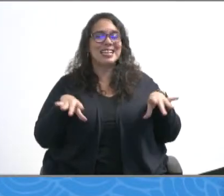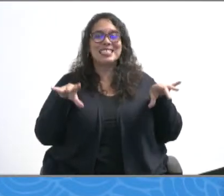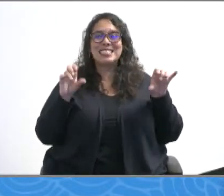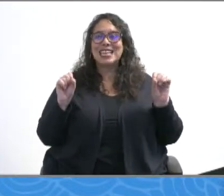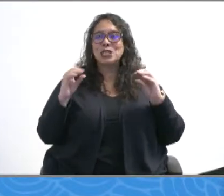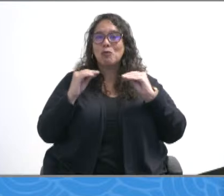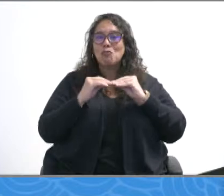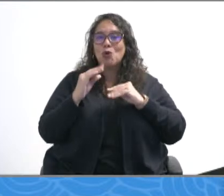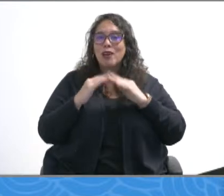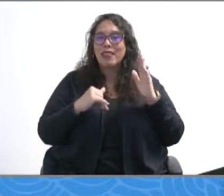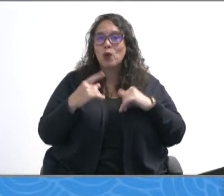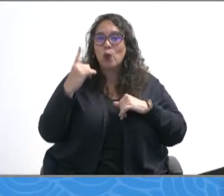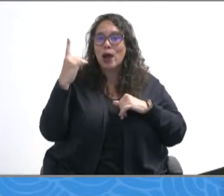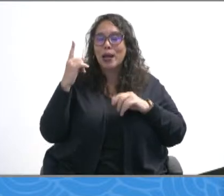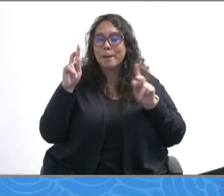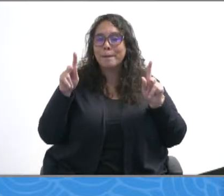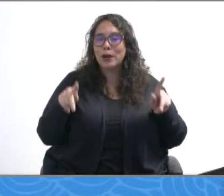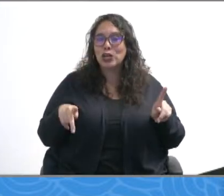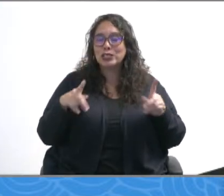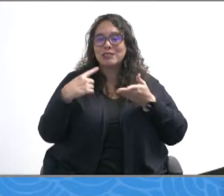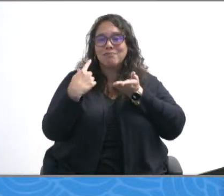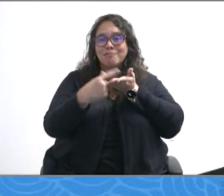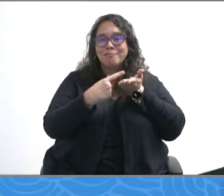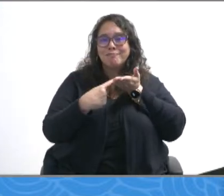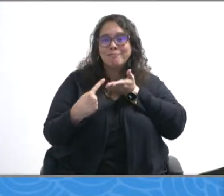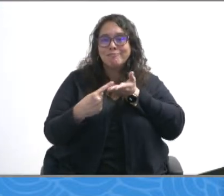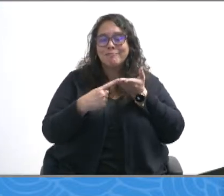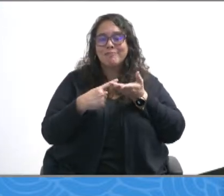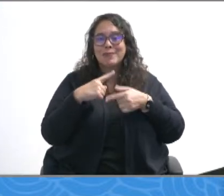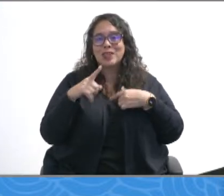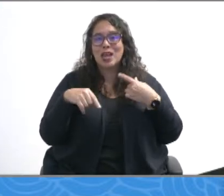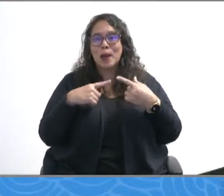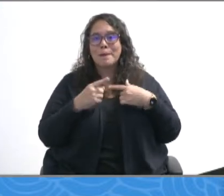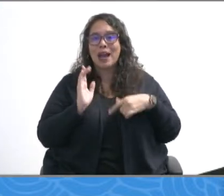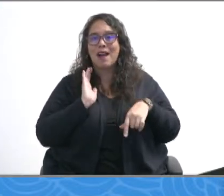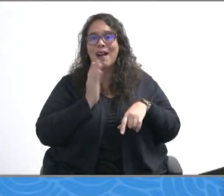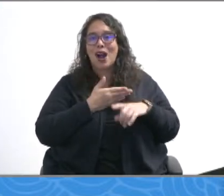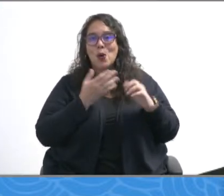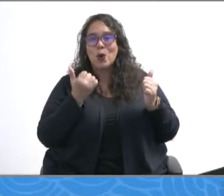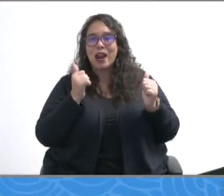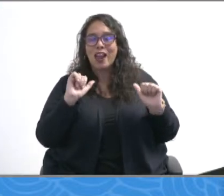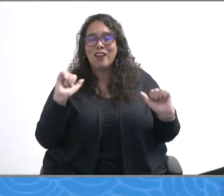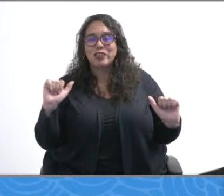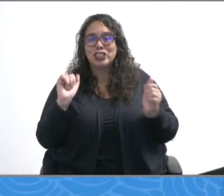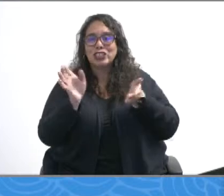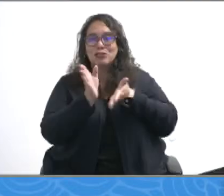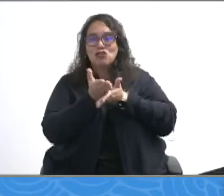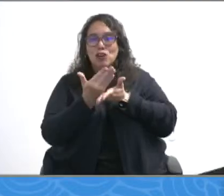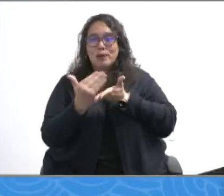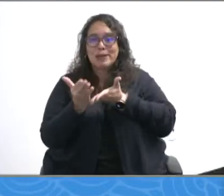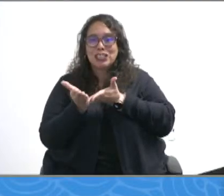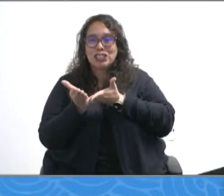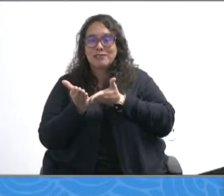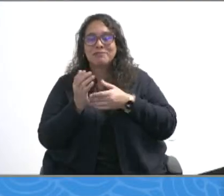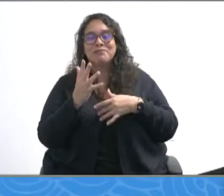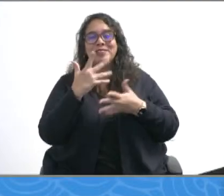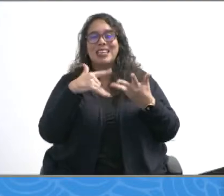to talk about our efforts for budget engagement. And so I'm gonna take this opportunity,